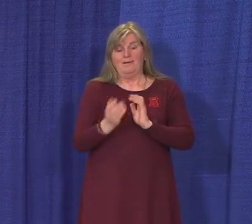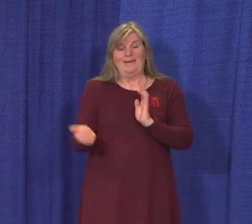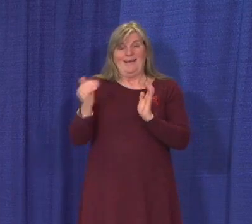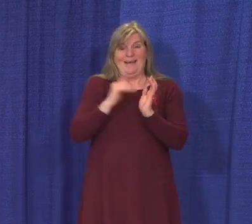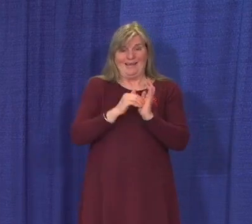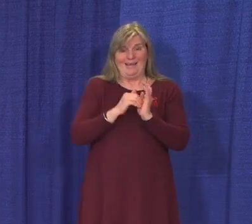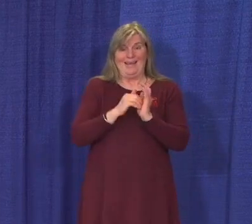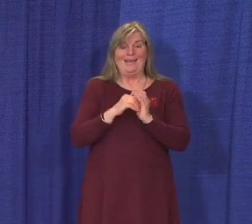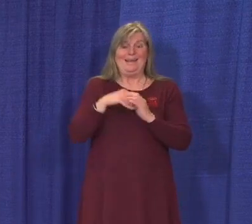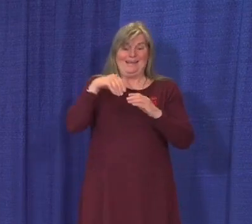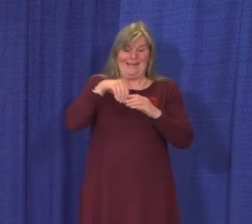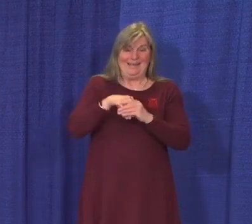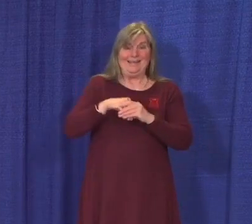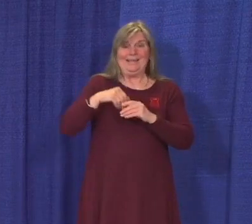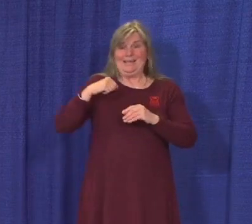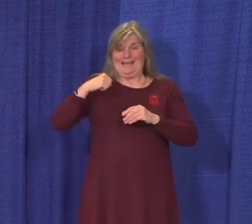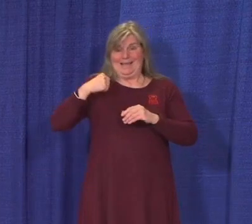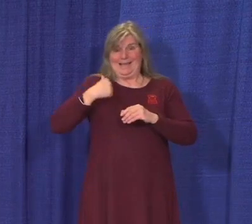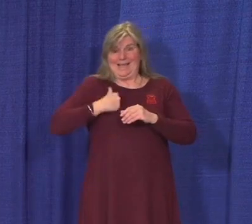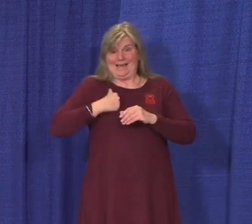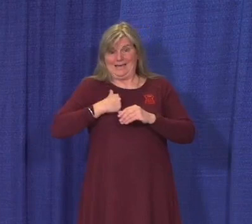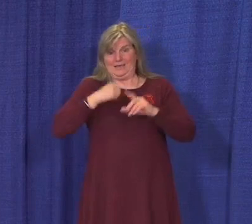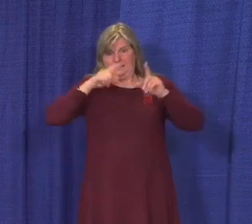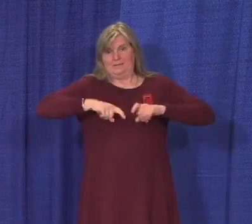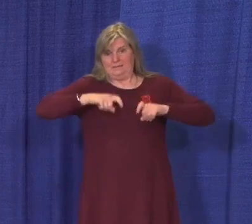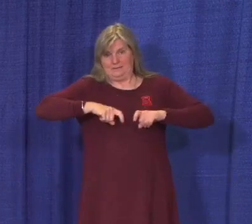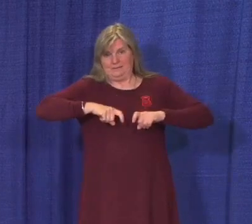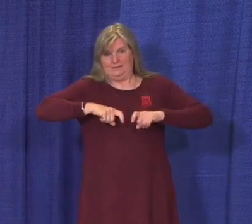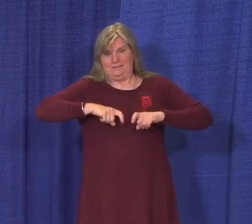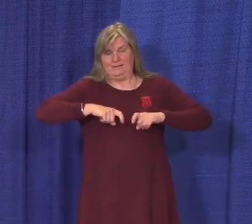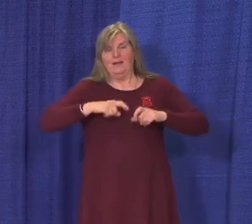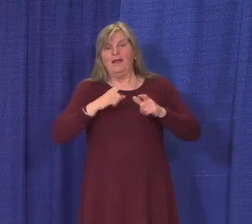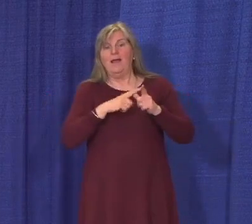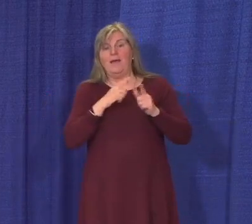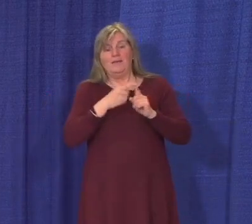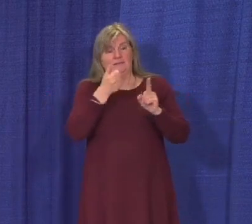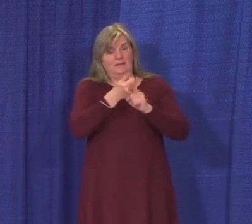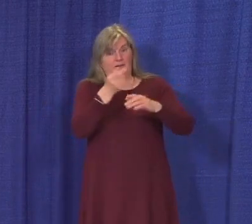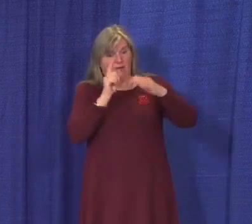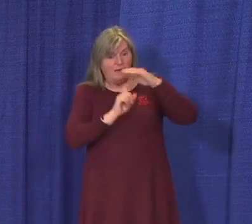provide proof of a valid negative COVID-19 test result